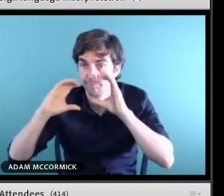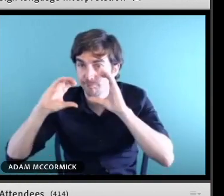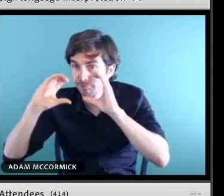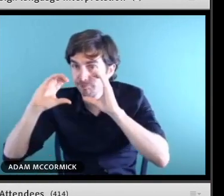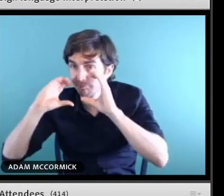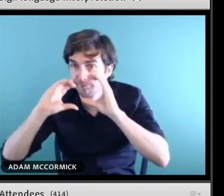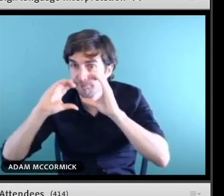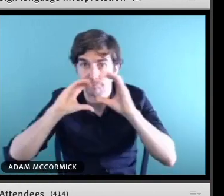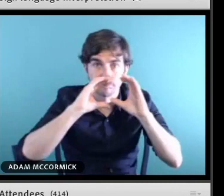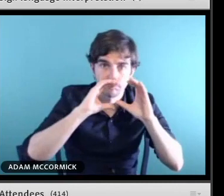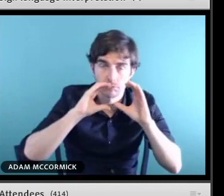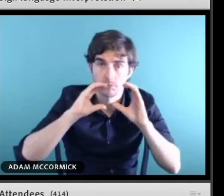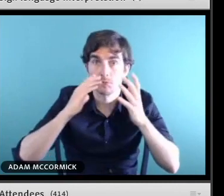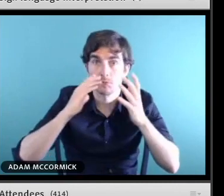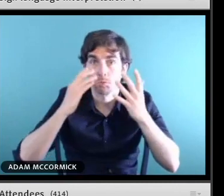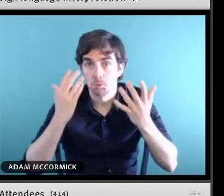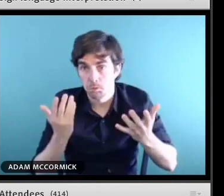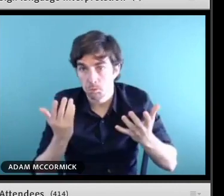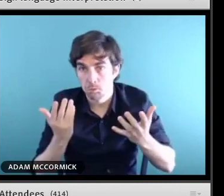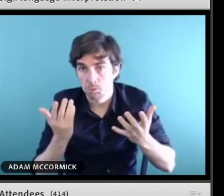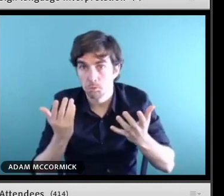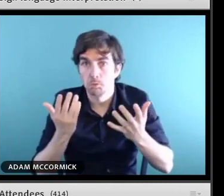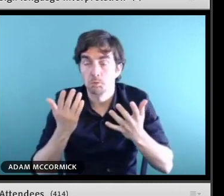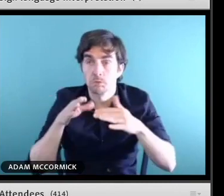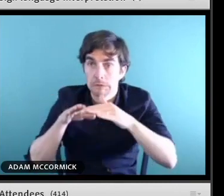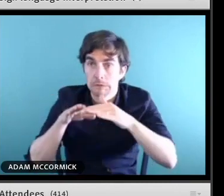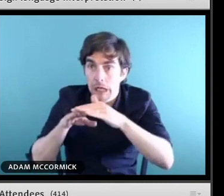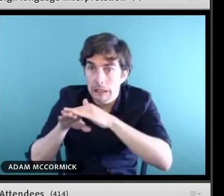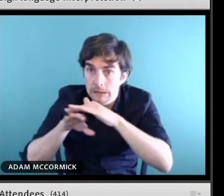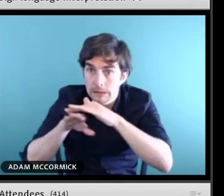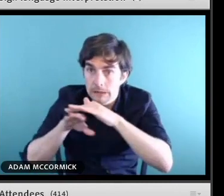launch the recording. >> SHARAF FAQAWL: Welcome for all. For the